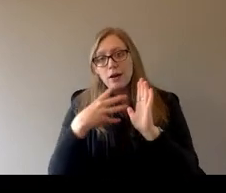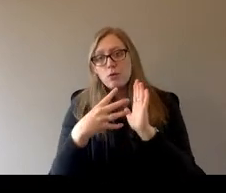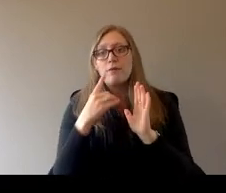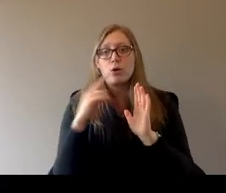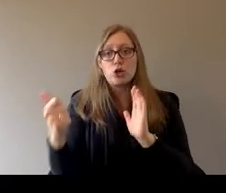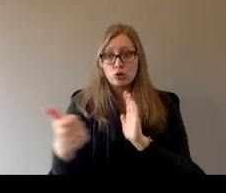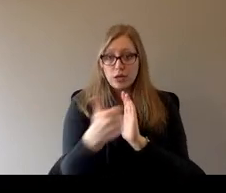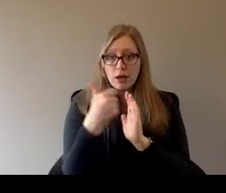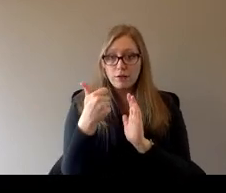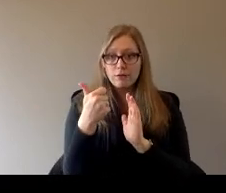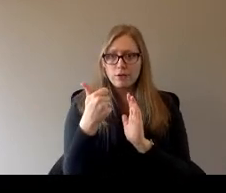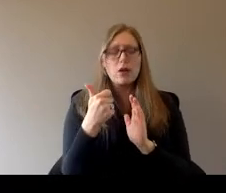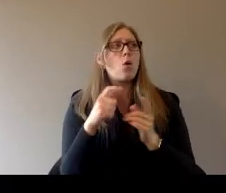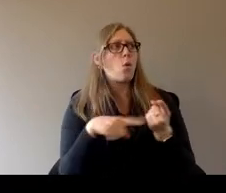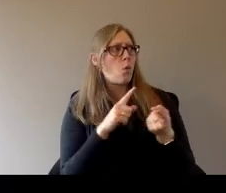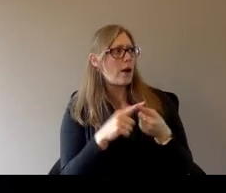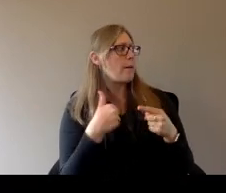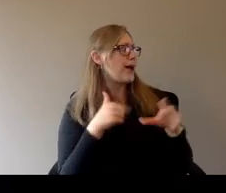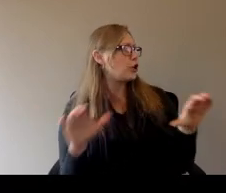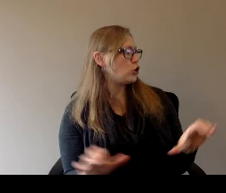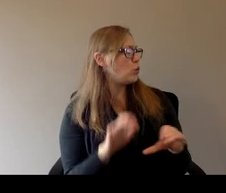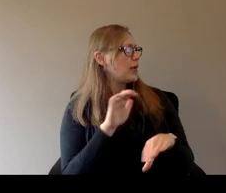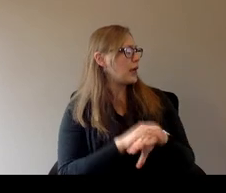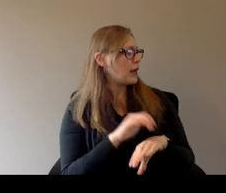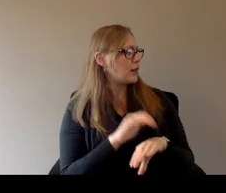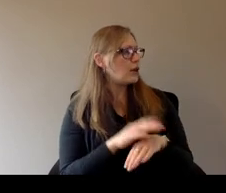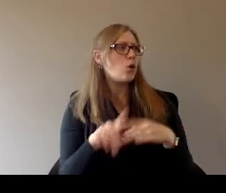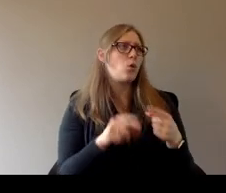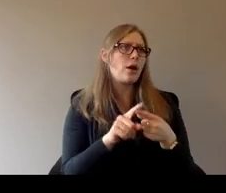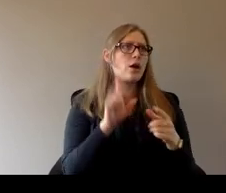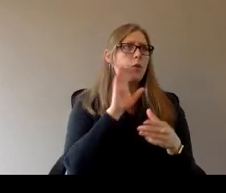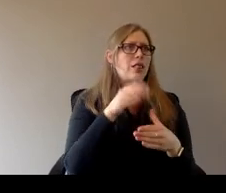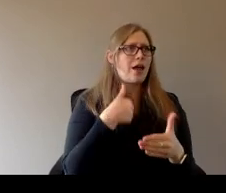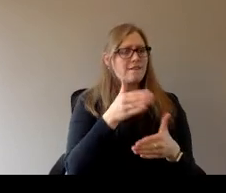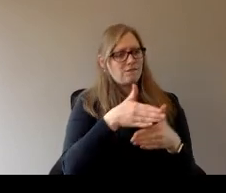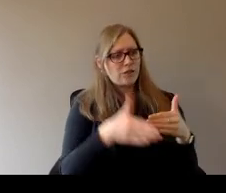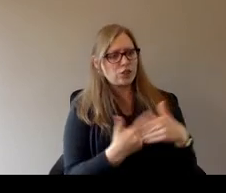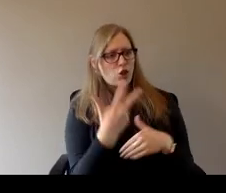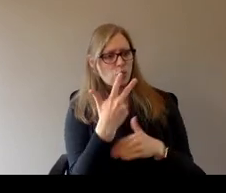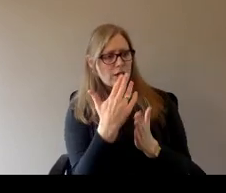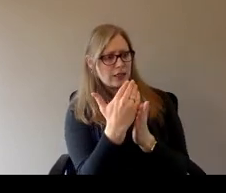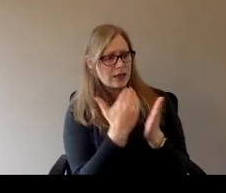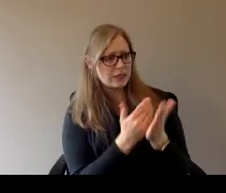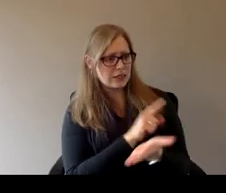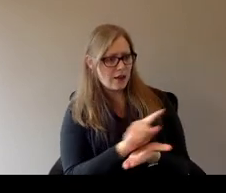for English on: when are you going to complete those three lessons each week.